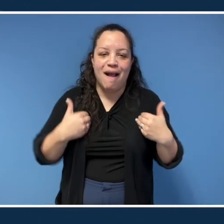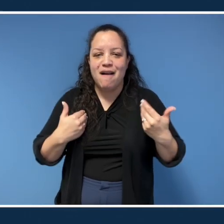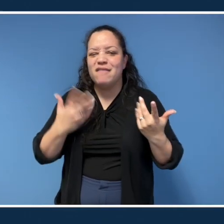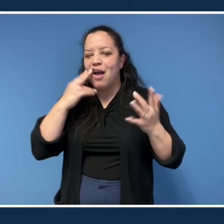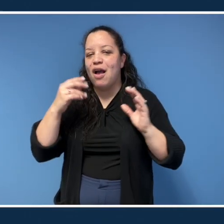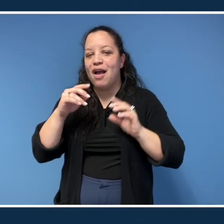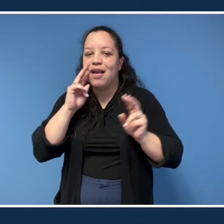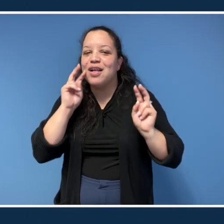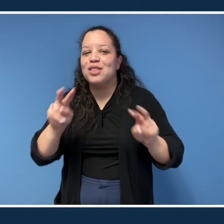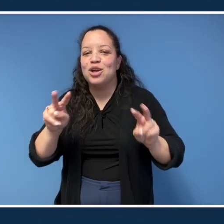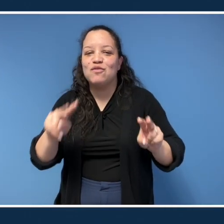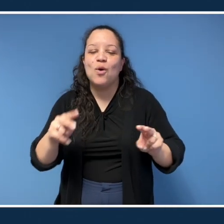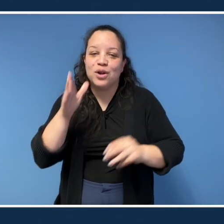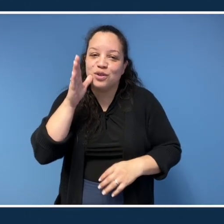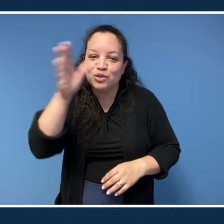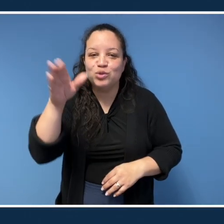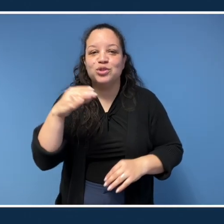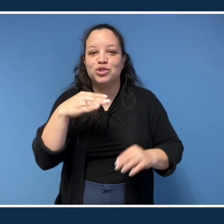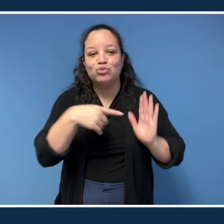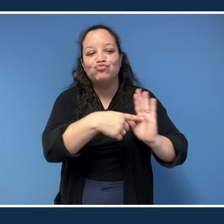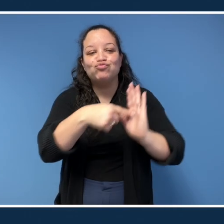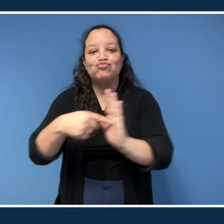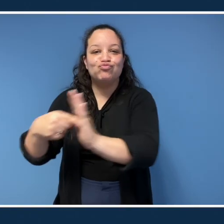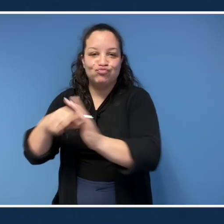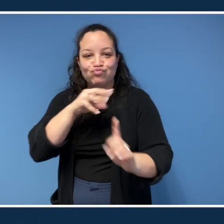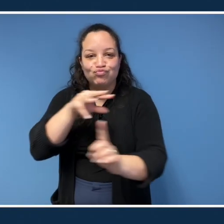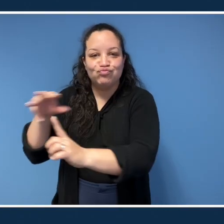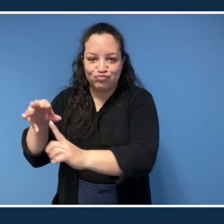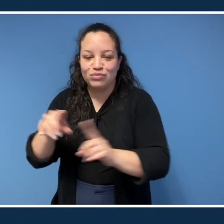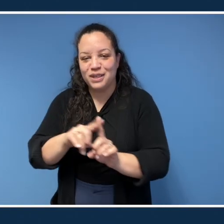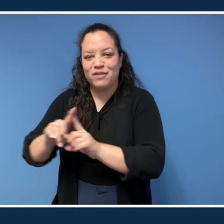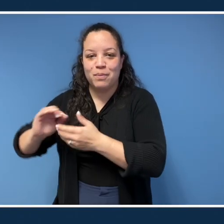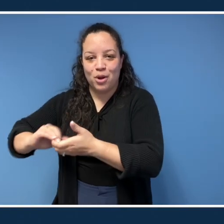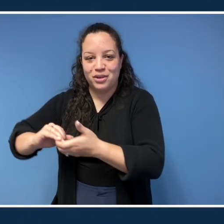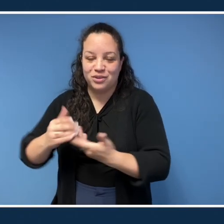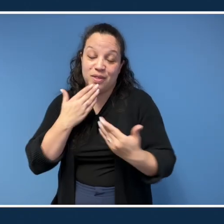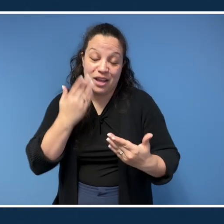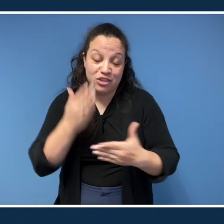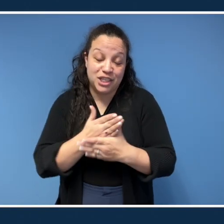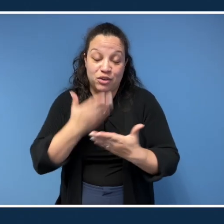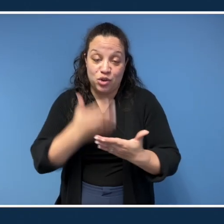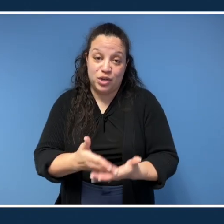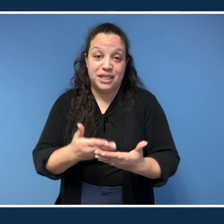featuring some of those great partners in future episodes as well. So thank you for sharing some of those very tangible examples. Yes, yeah.